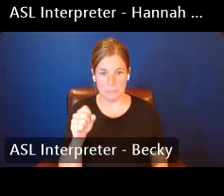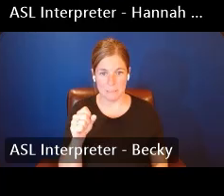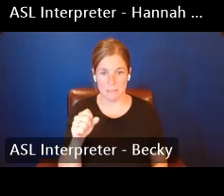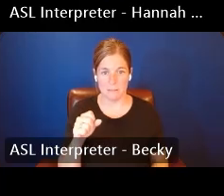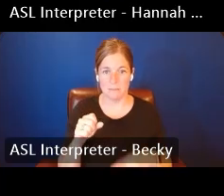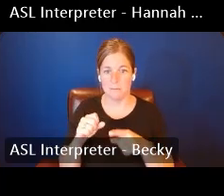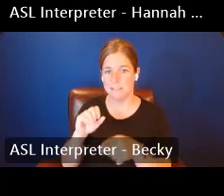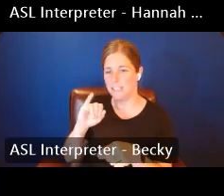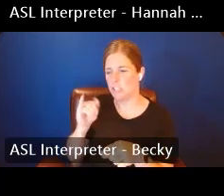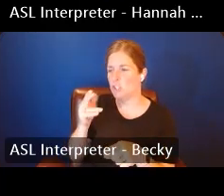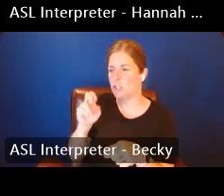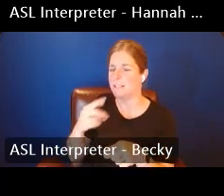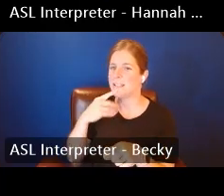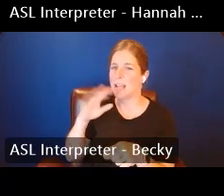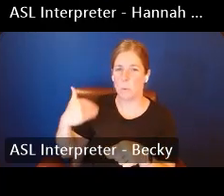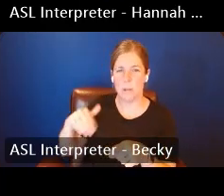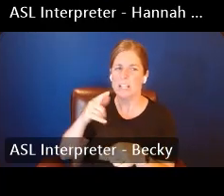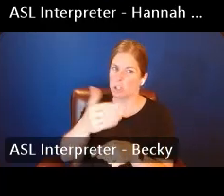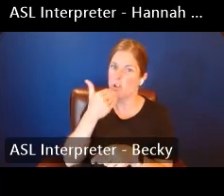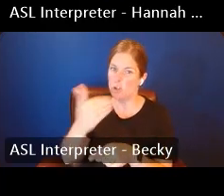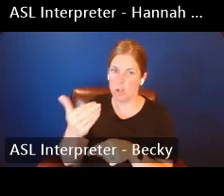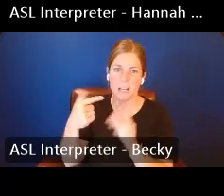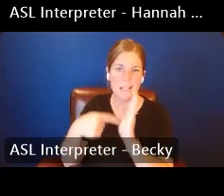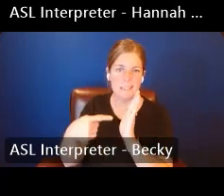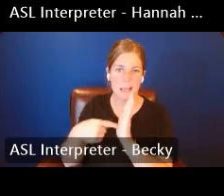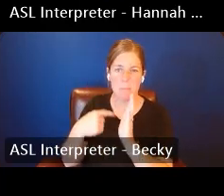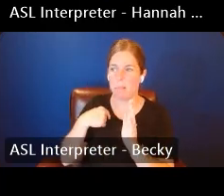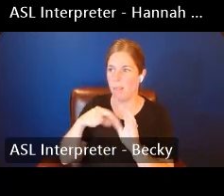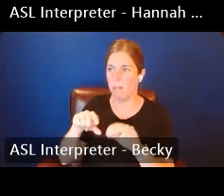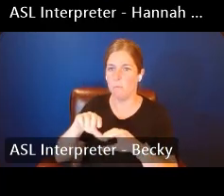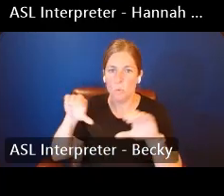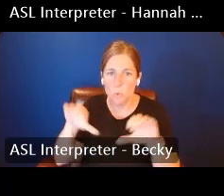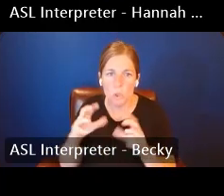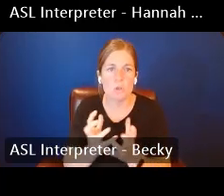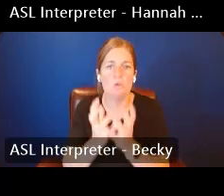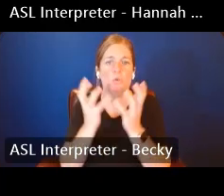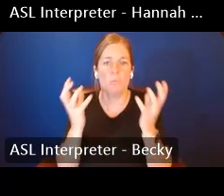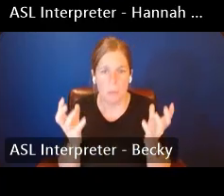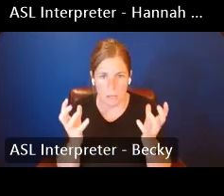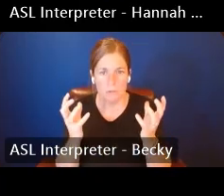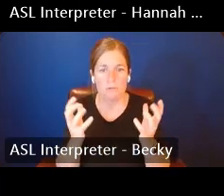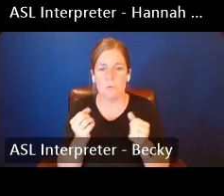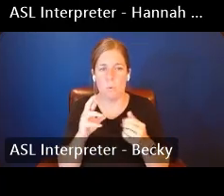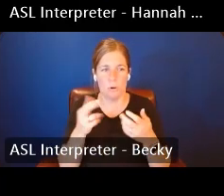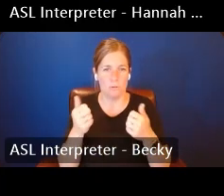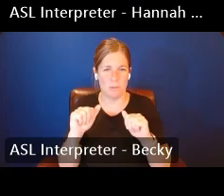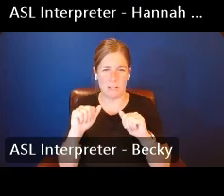of trying to do too much or compensate for the design